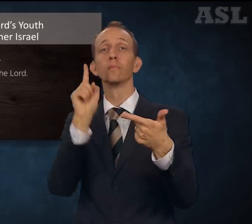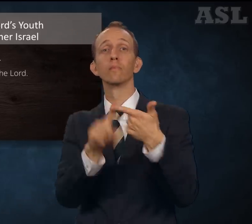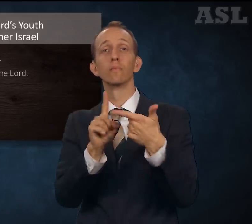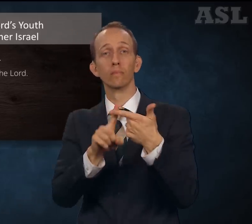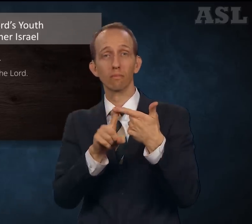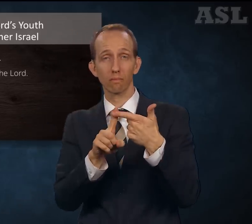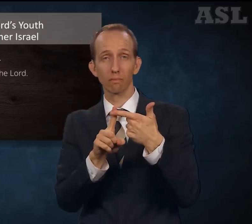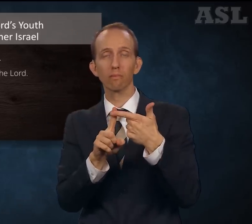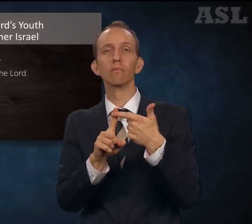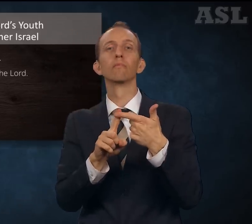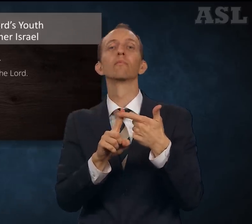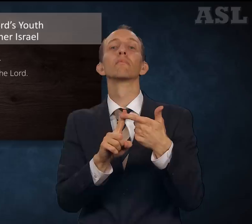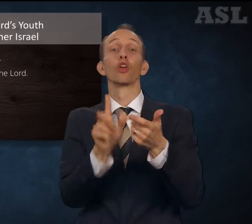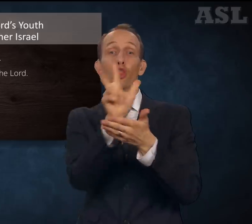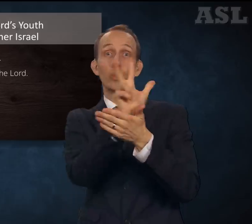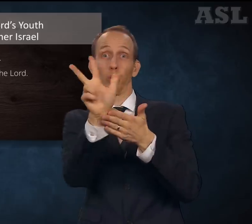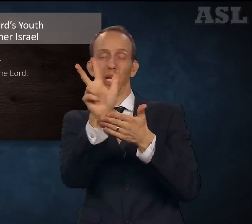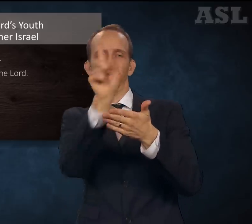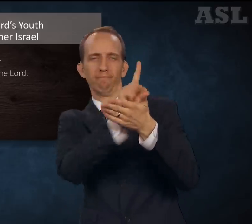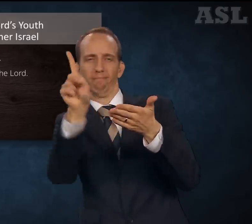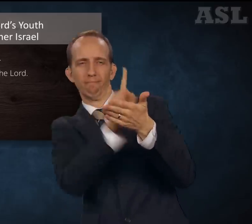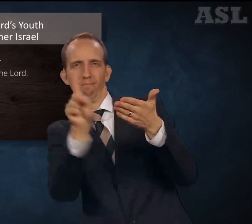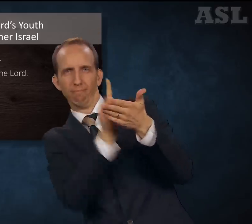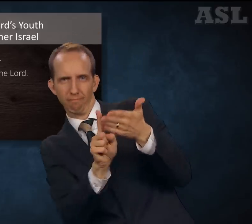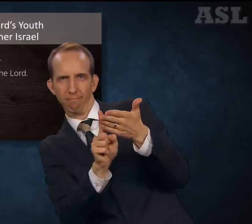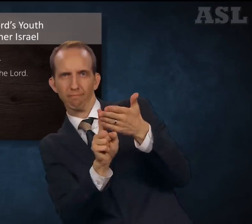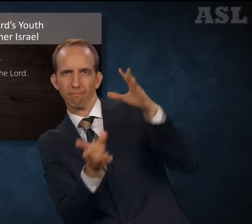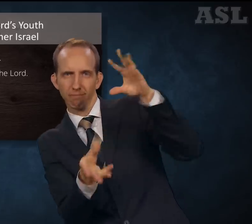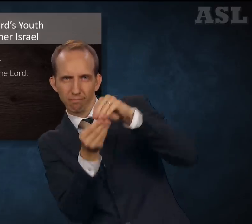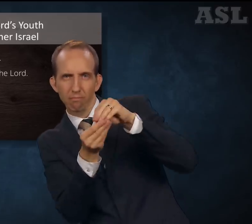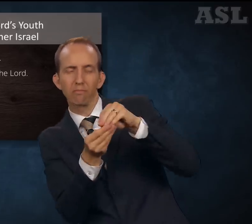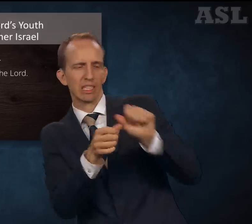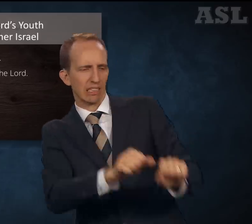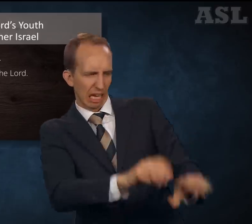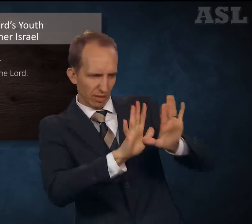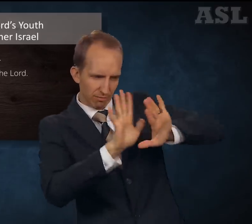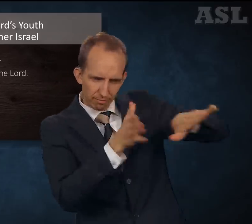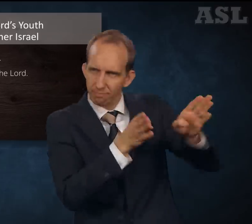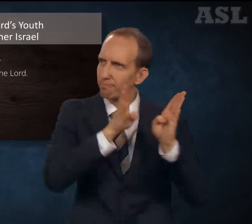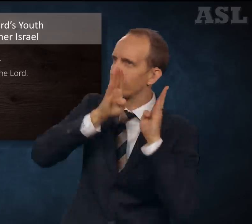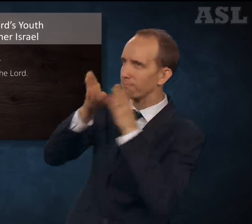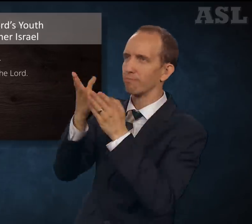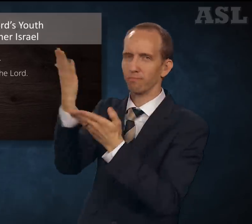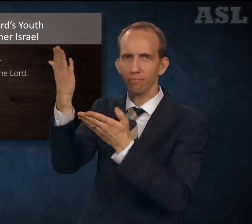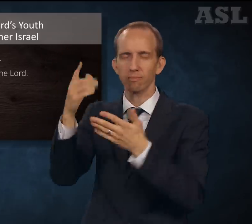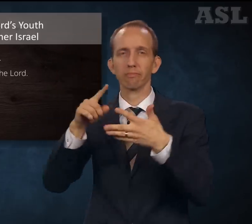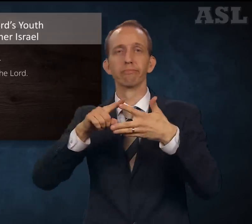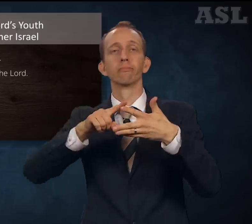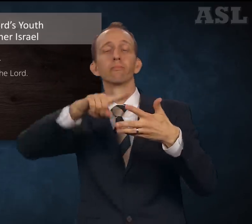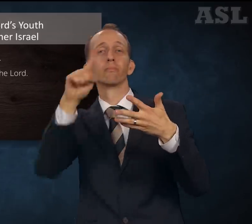2. MAKE A WEEKLY SACRIFICE OF